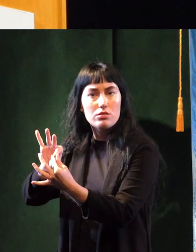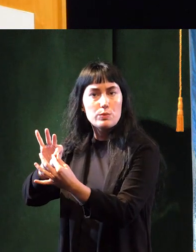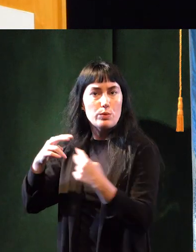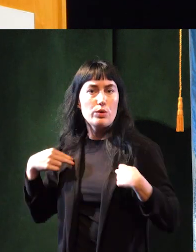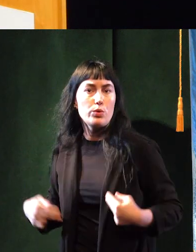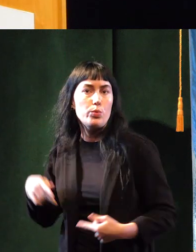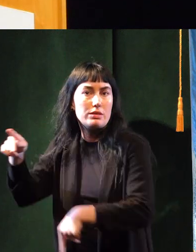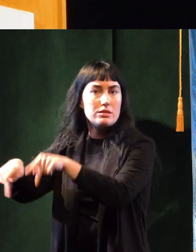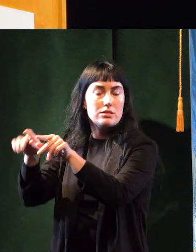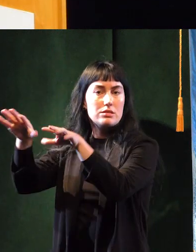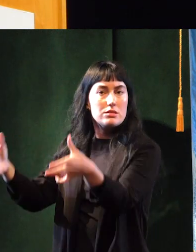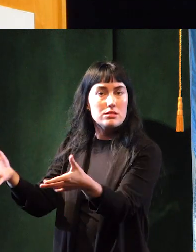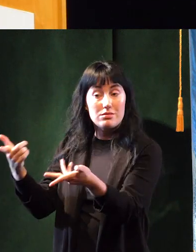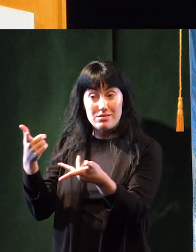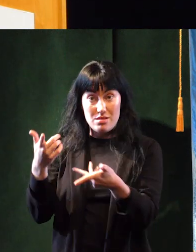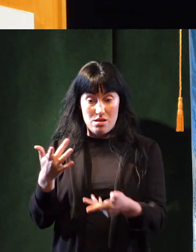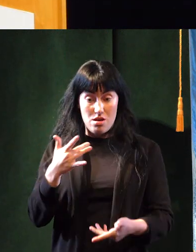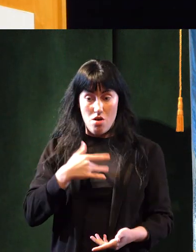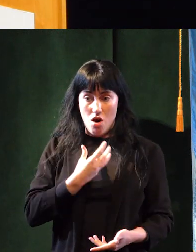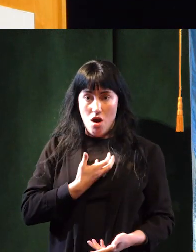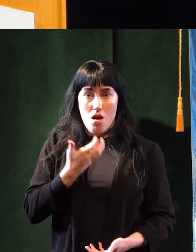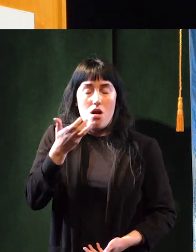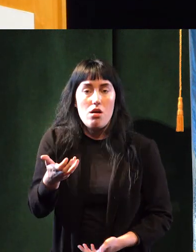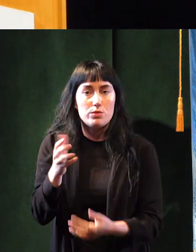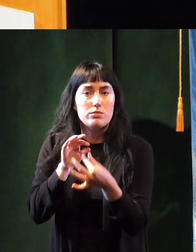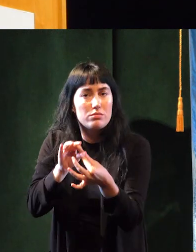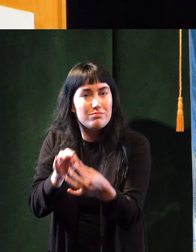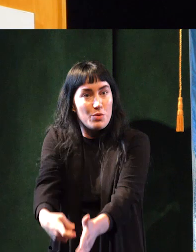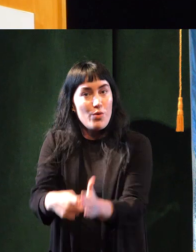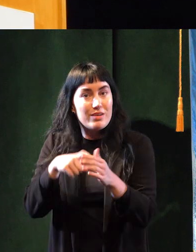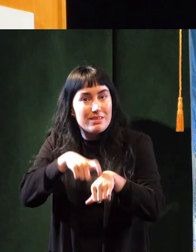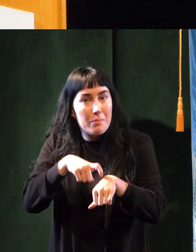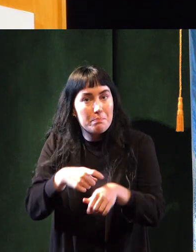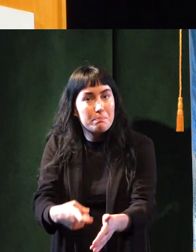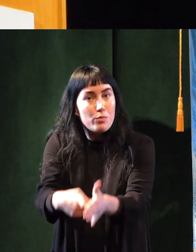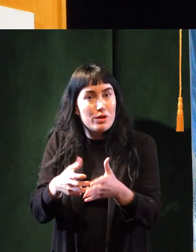connect to humanity bringing your heart to relationships takes time and Trust